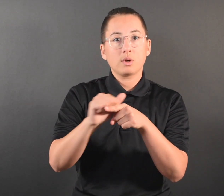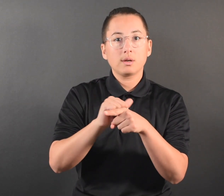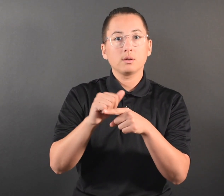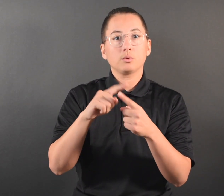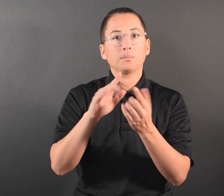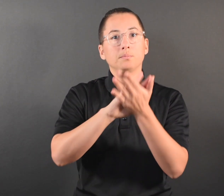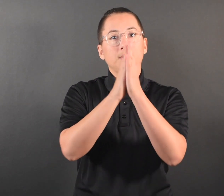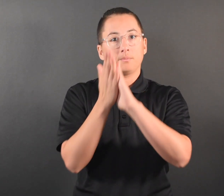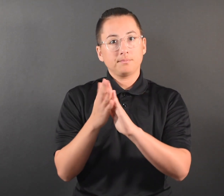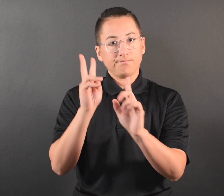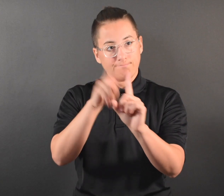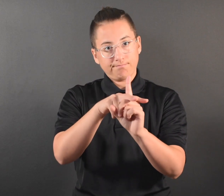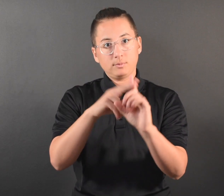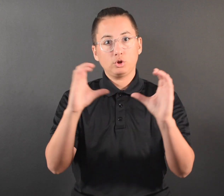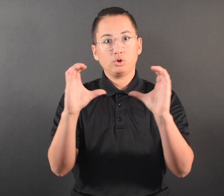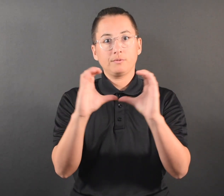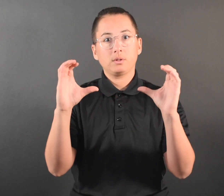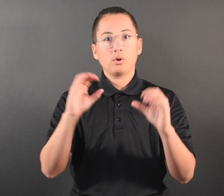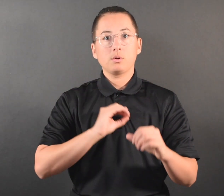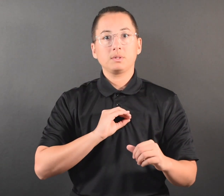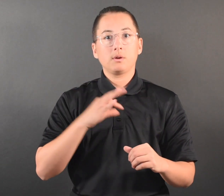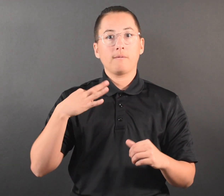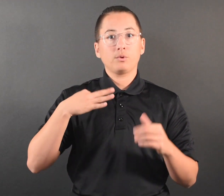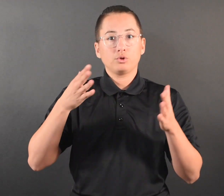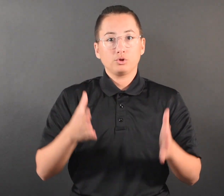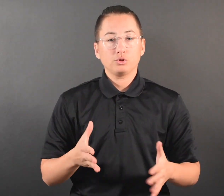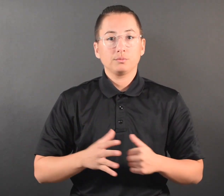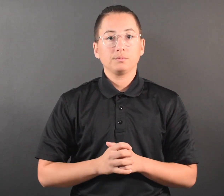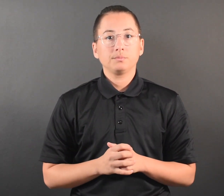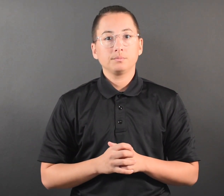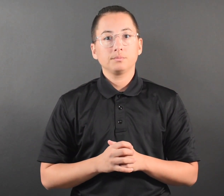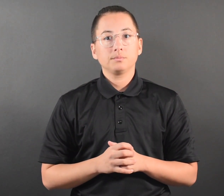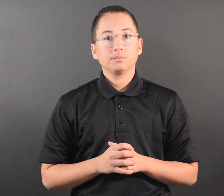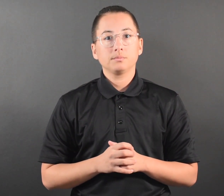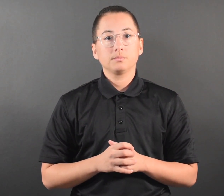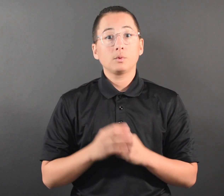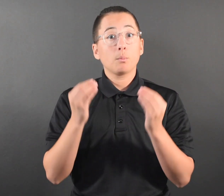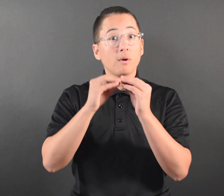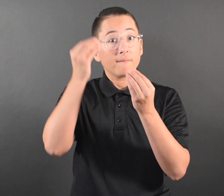ombudsman volunteers. Visit https://mn.gov/ooltc/volunteerwithus for more information.